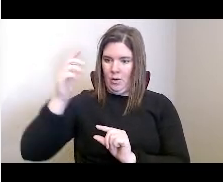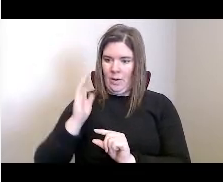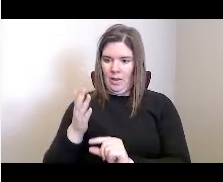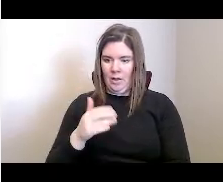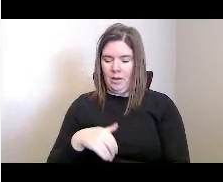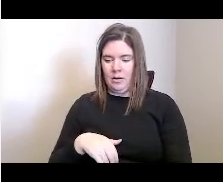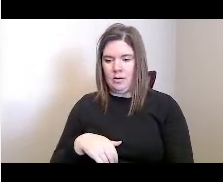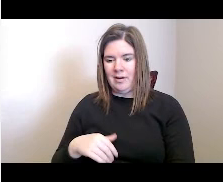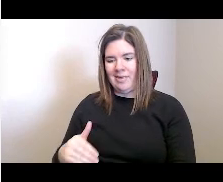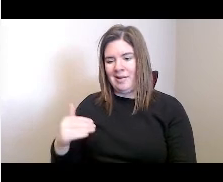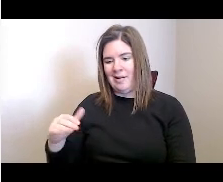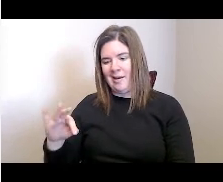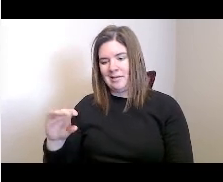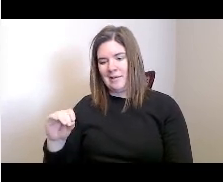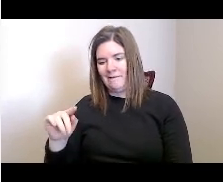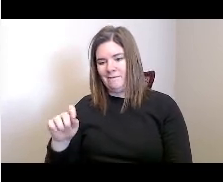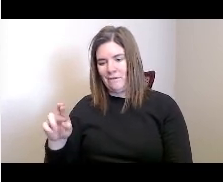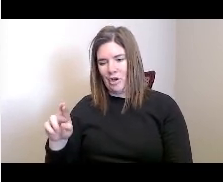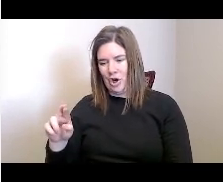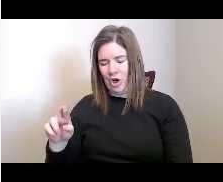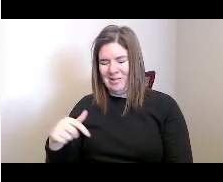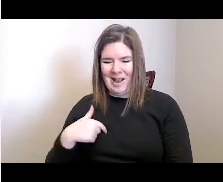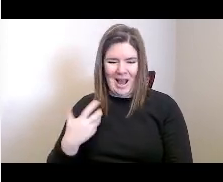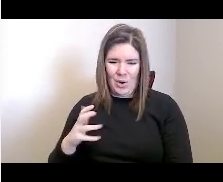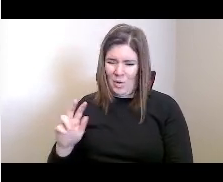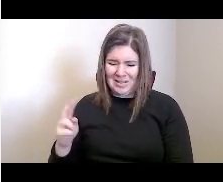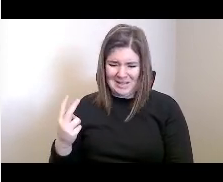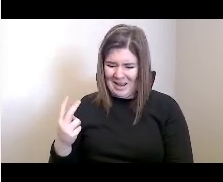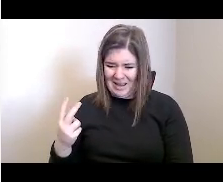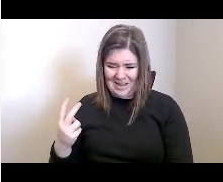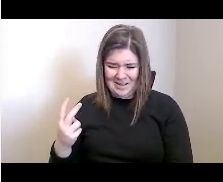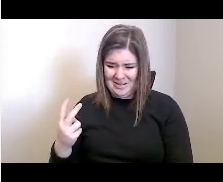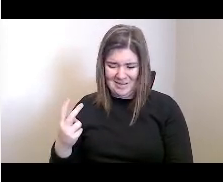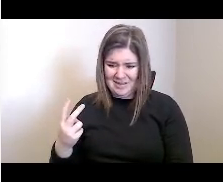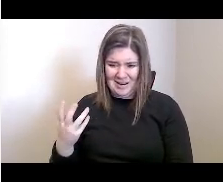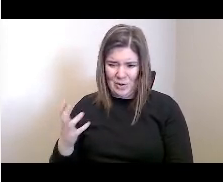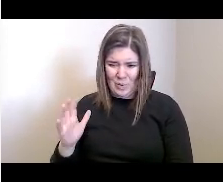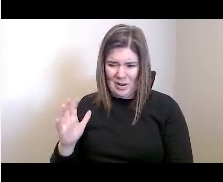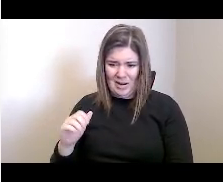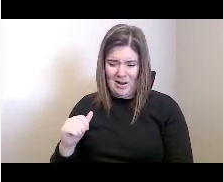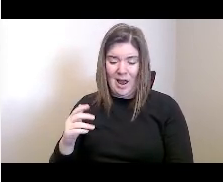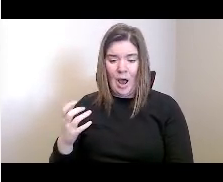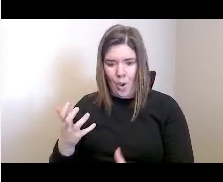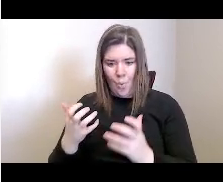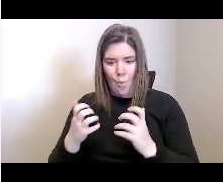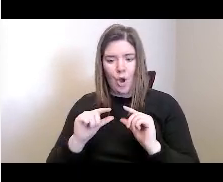second thing I want to be read either. I actually want the group of images